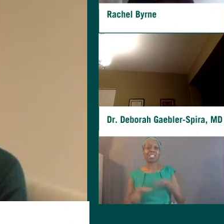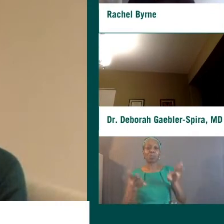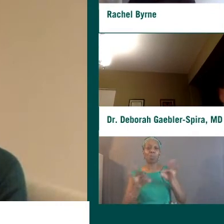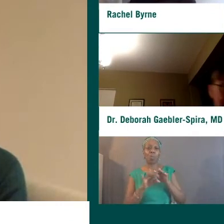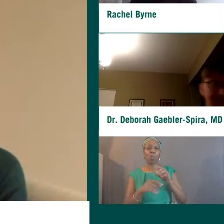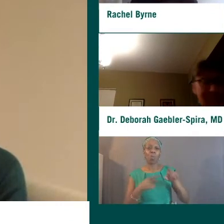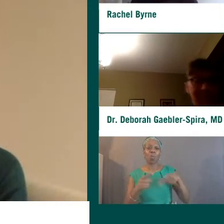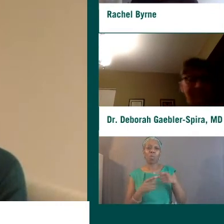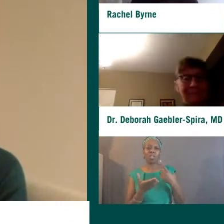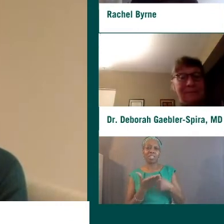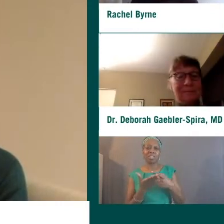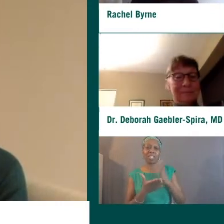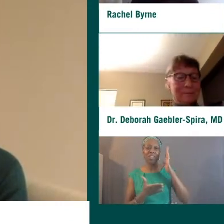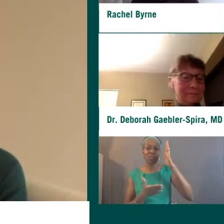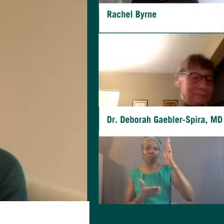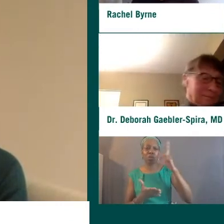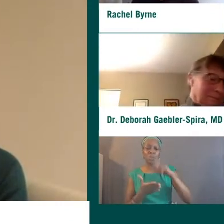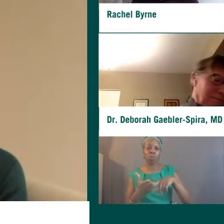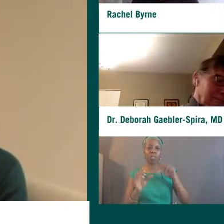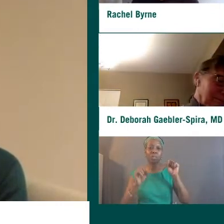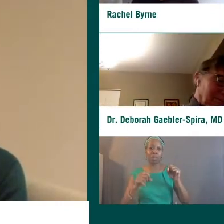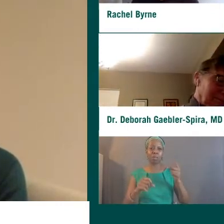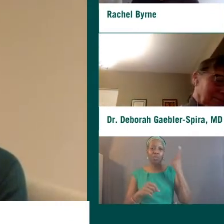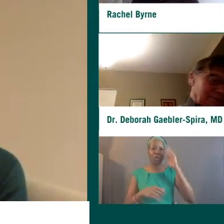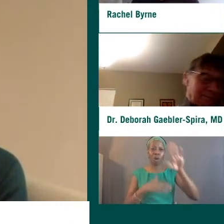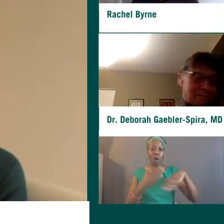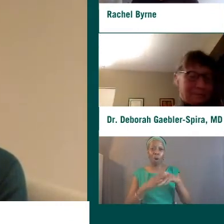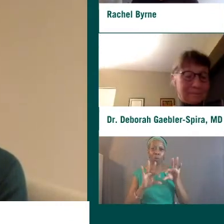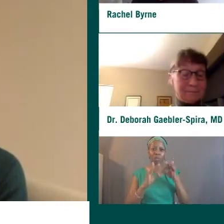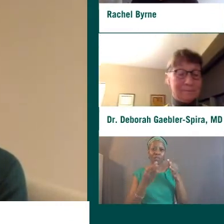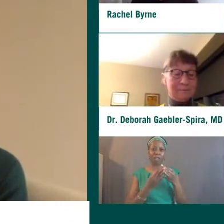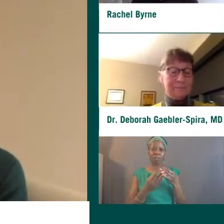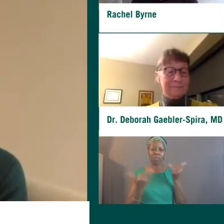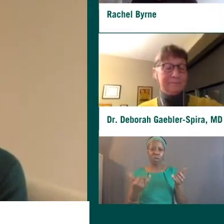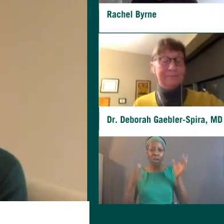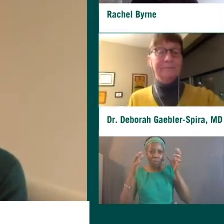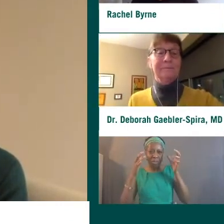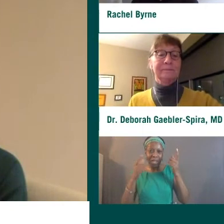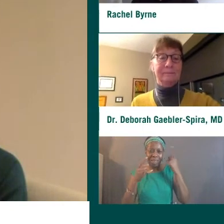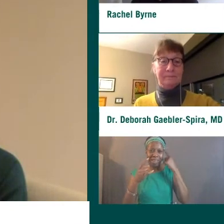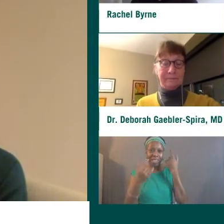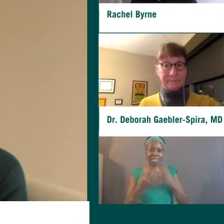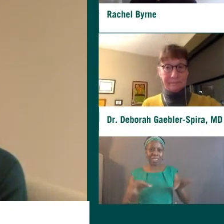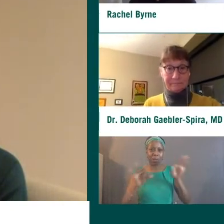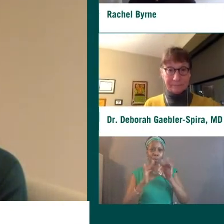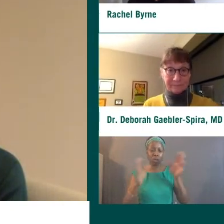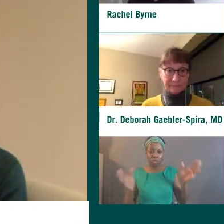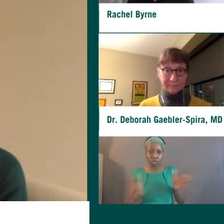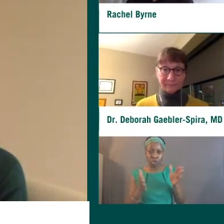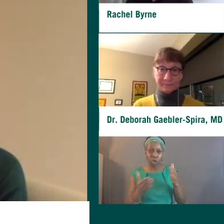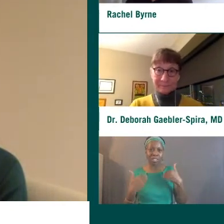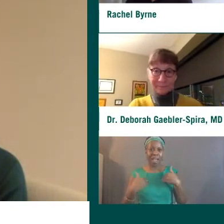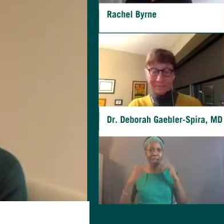for all the families that are listening, how important it is to encourage and have expectations. And do all these wonderful things.